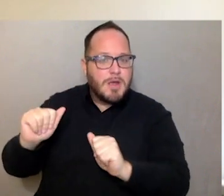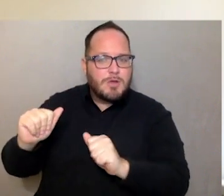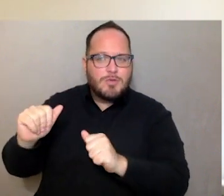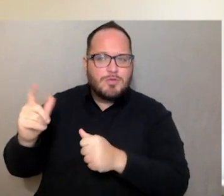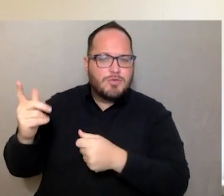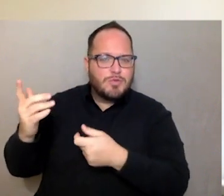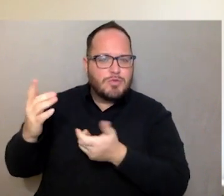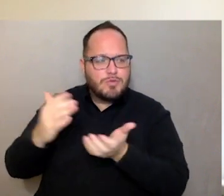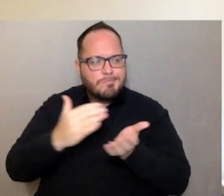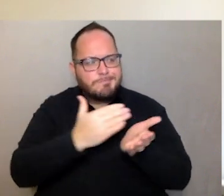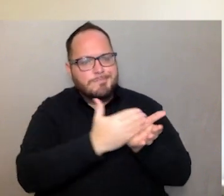PEOPLE WHO ARE PART OF OUR COMMUNITIES, OUR UNDOCUMENTED